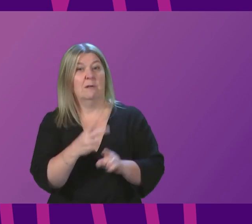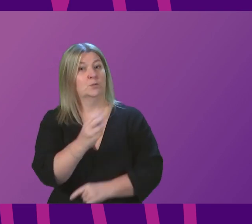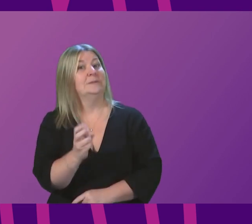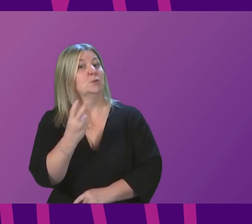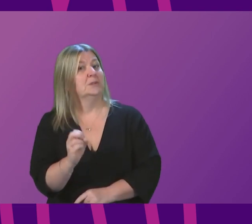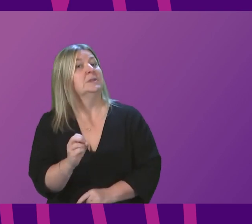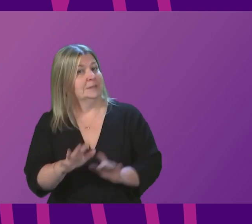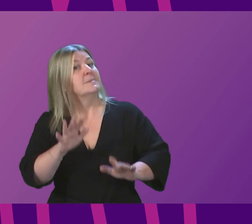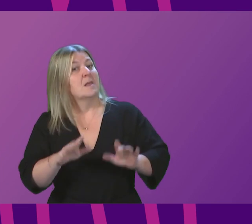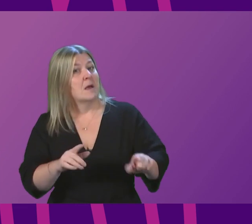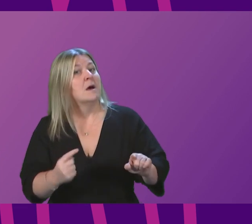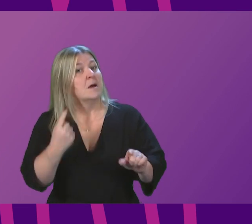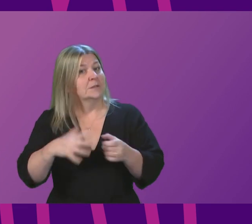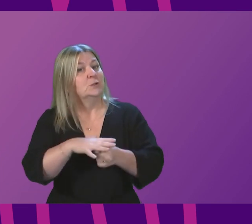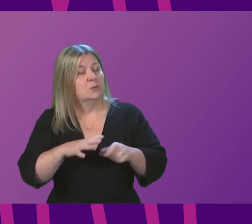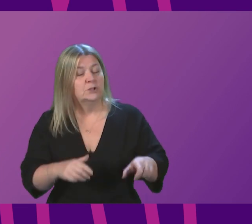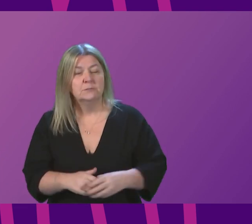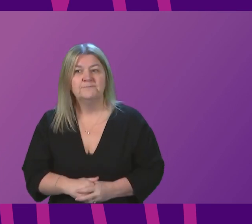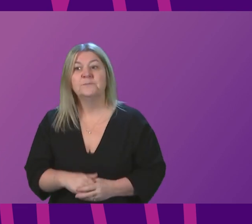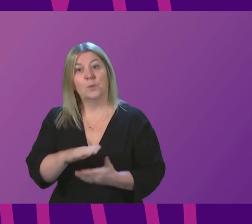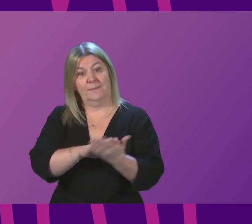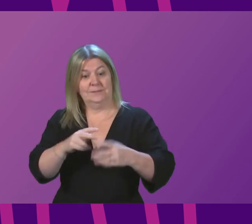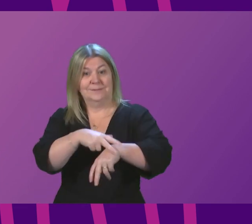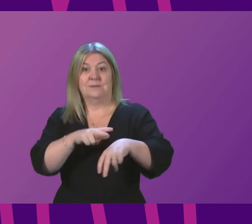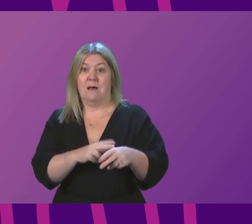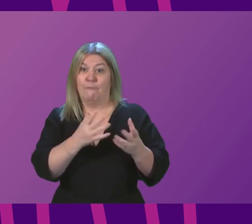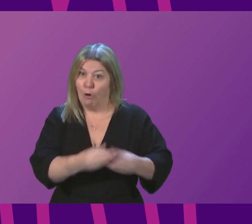That ensures that, given the staff absences that are being experienced right now, the